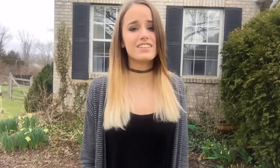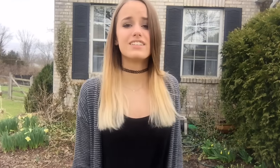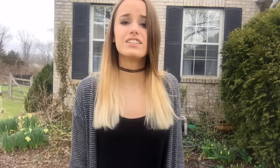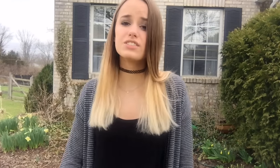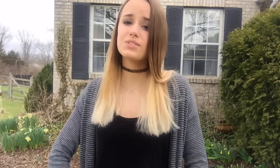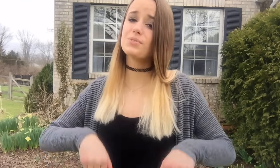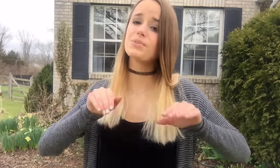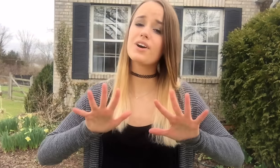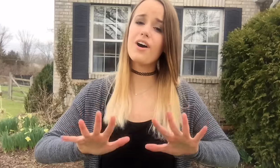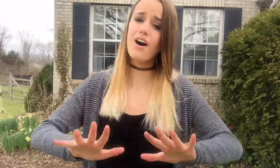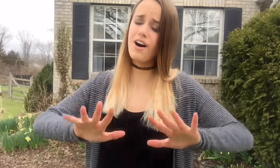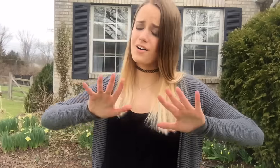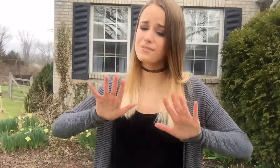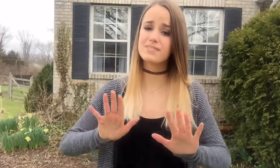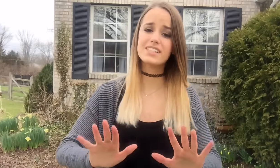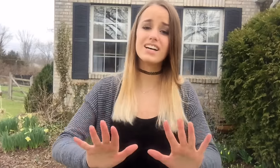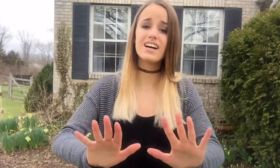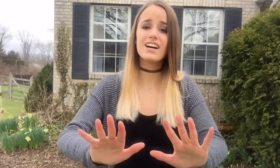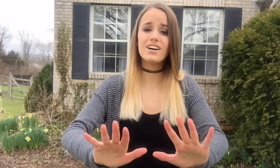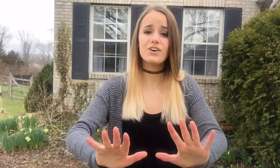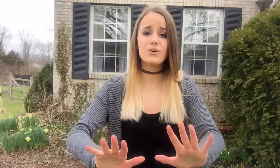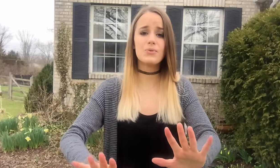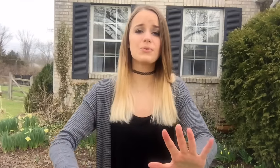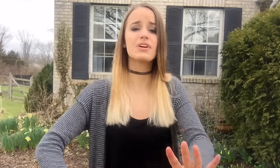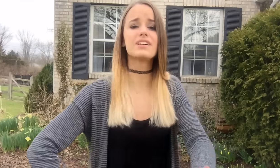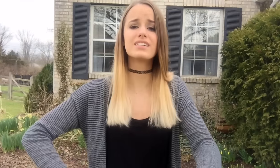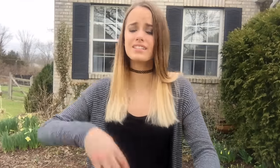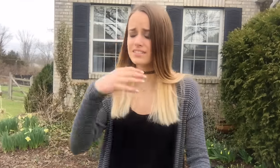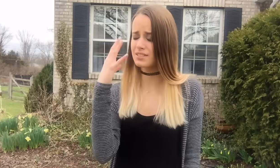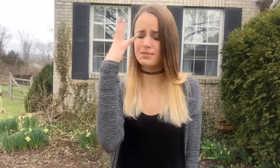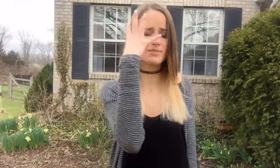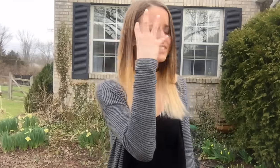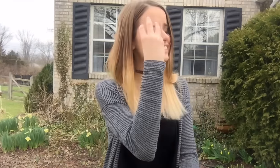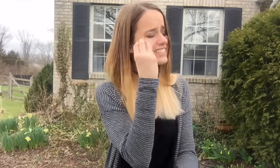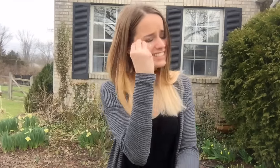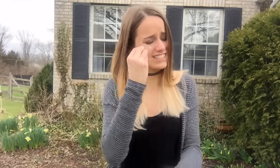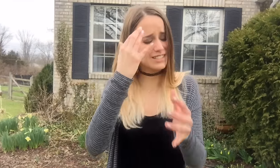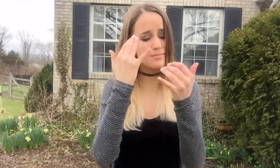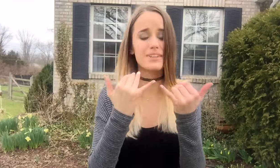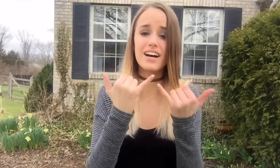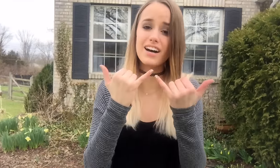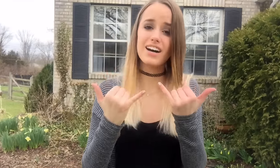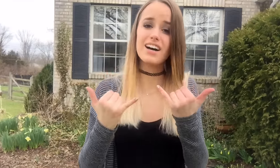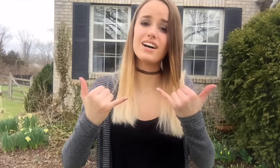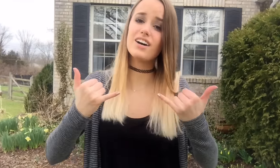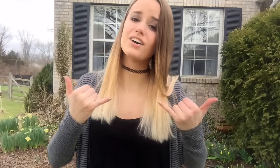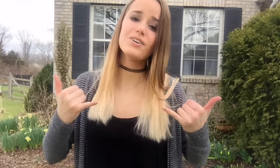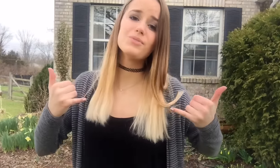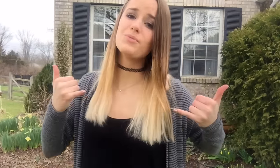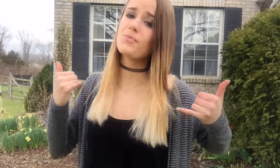Won't you calm down Get some sleep now